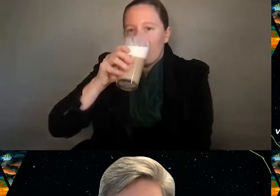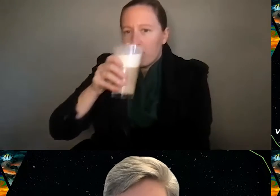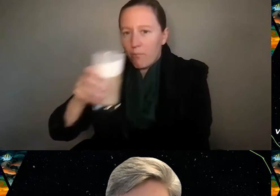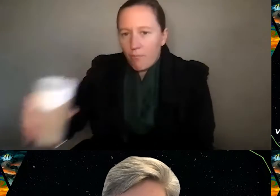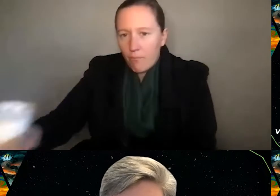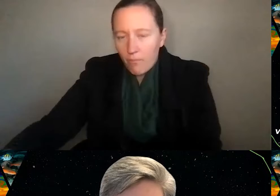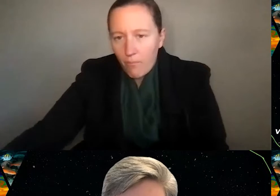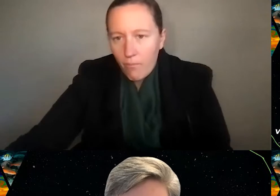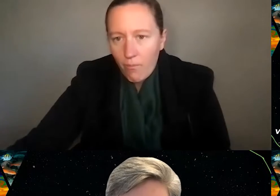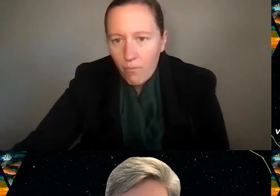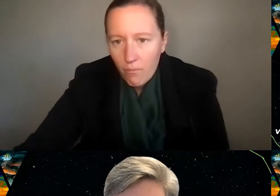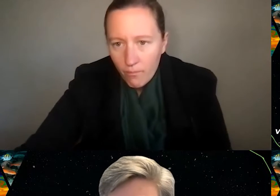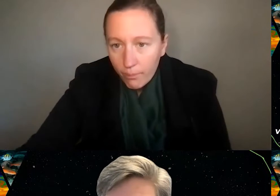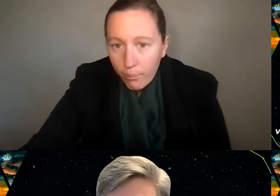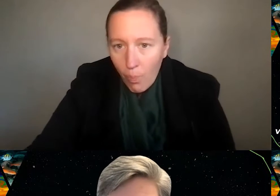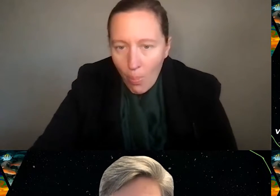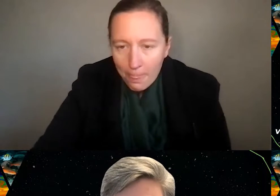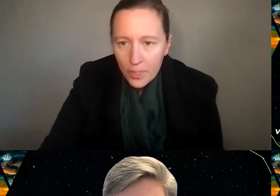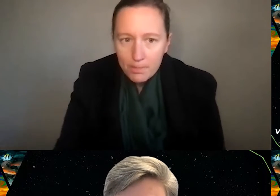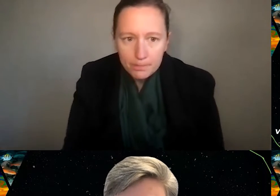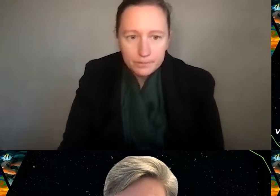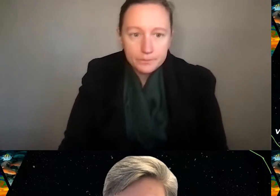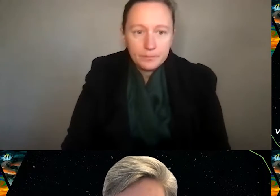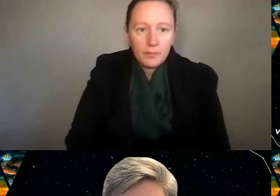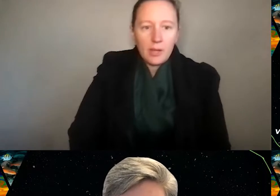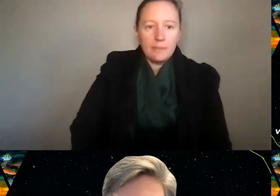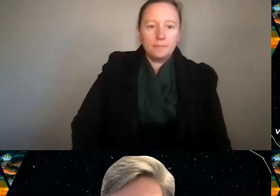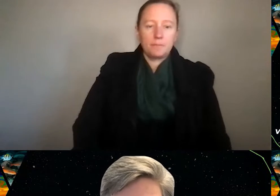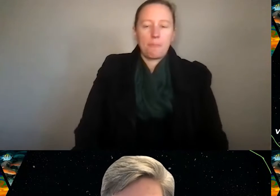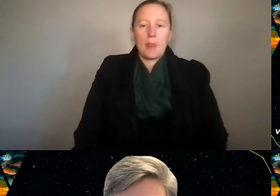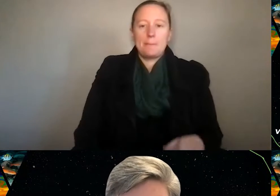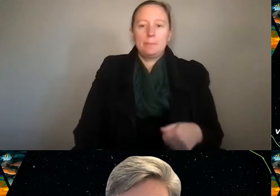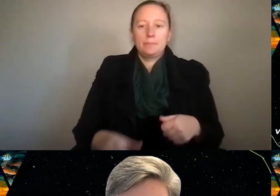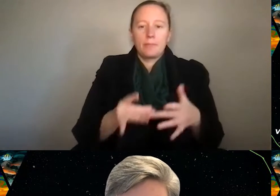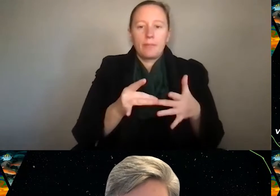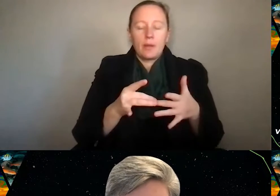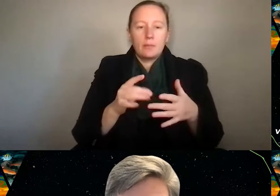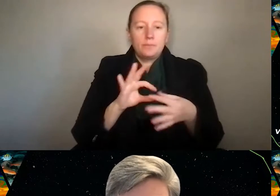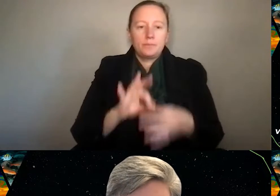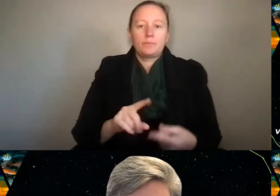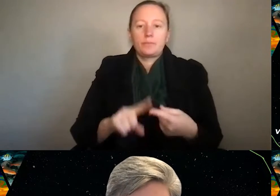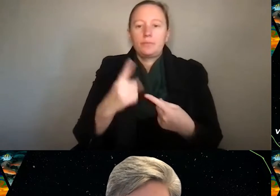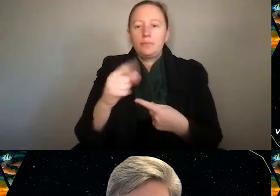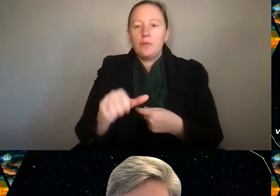actually that relates to one of the other questions that has come in.